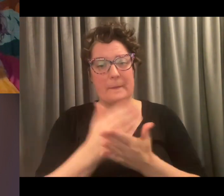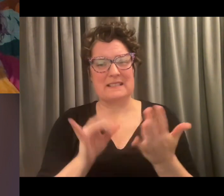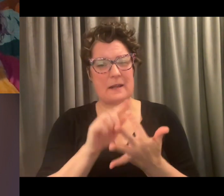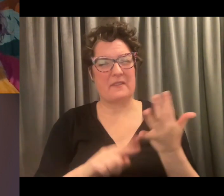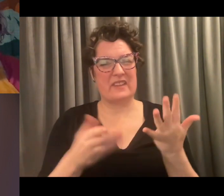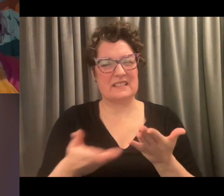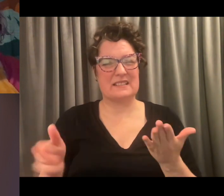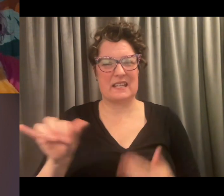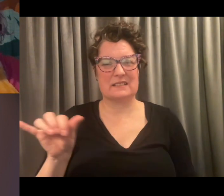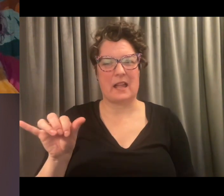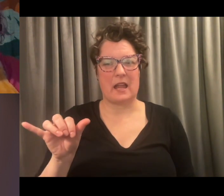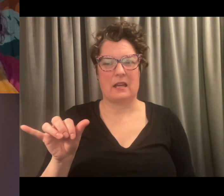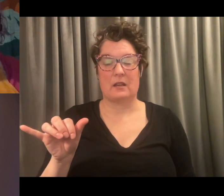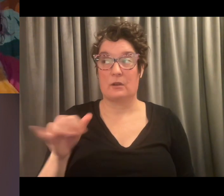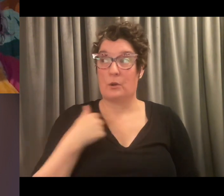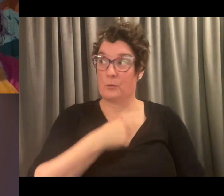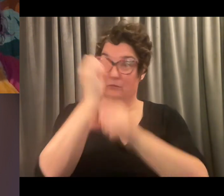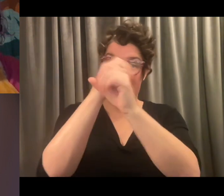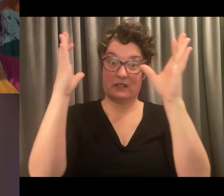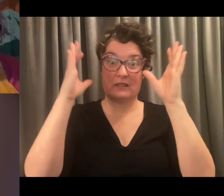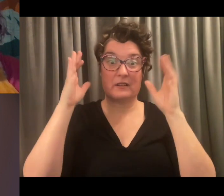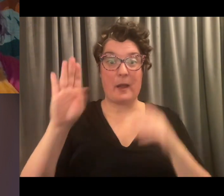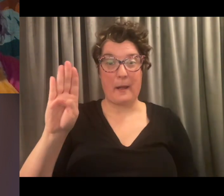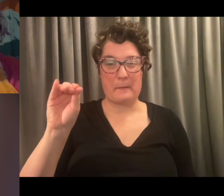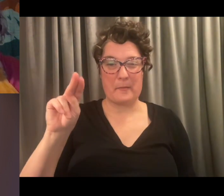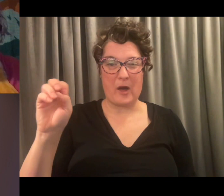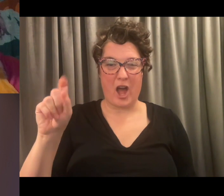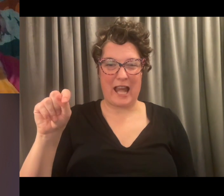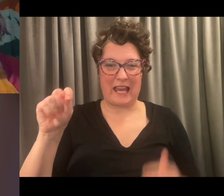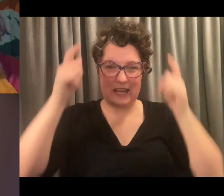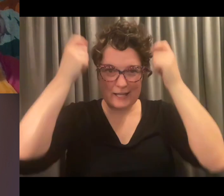a bonnet is probably has nothing to do with what they're calling a bonnet. You know?